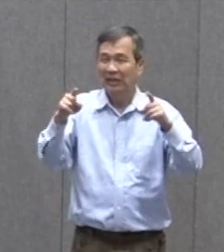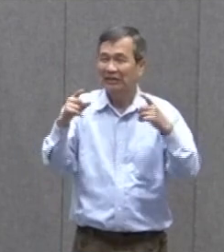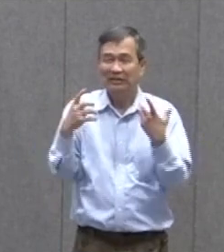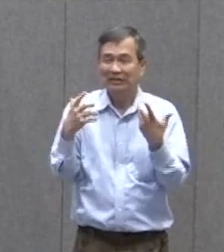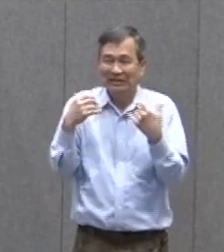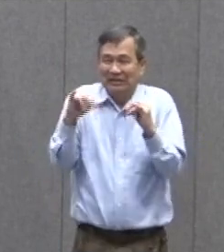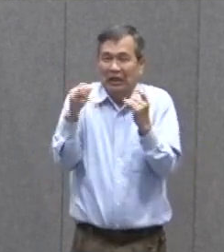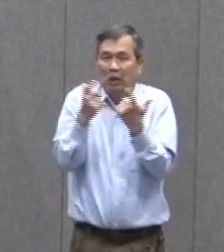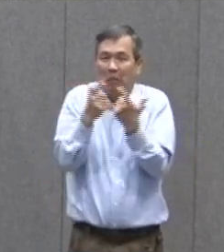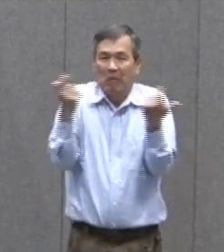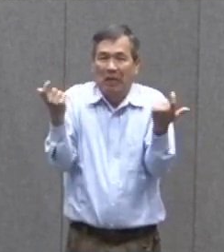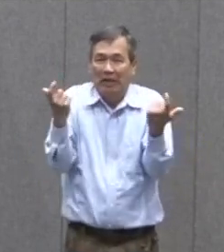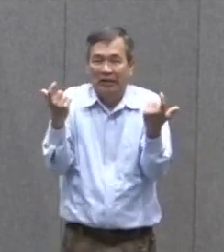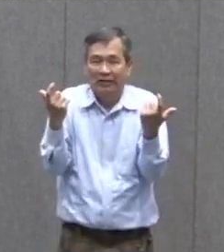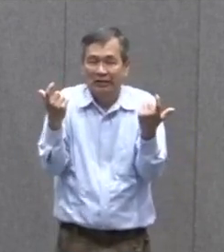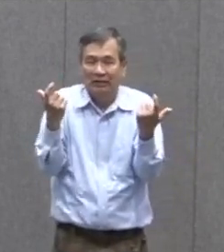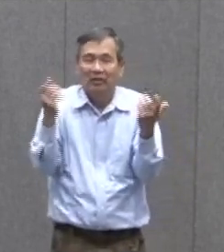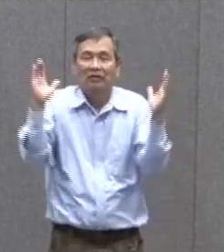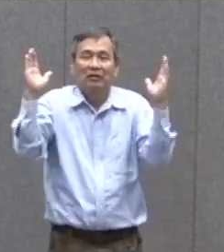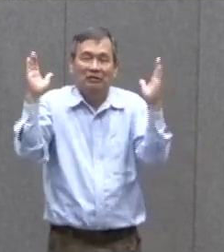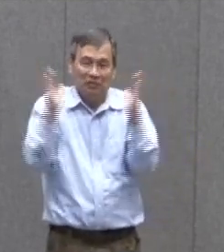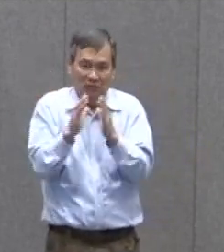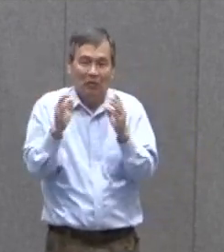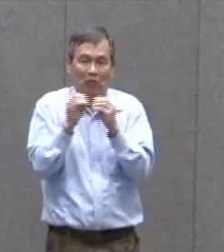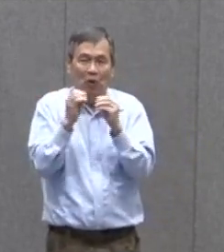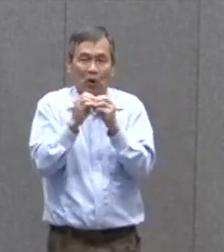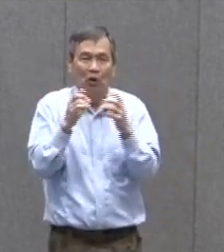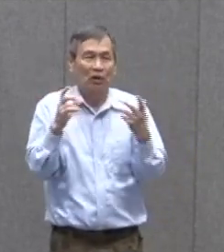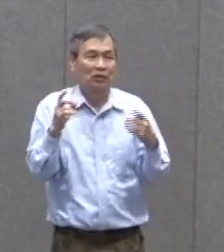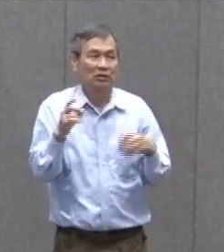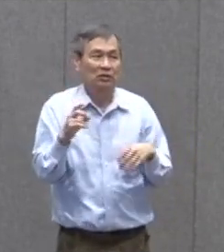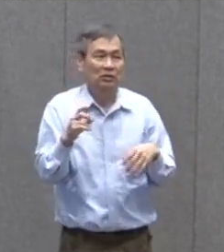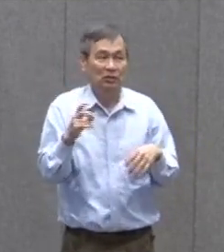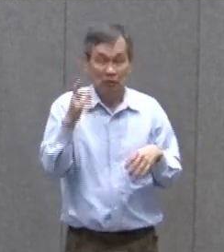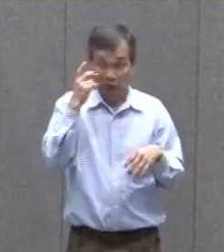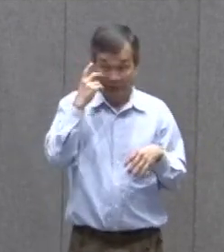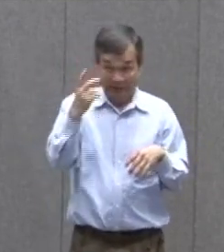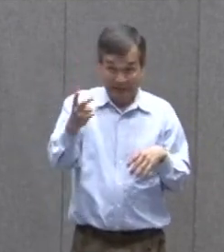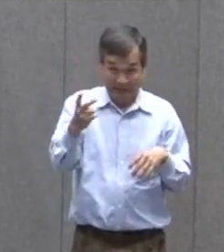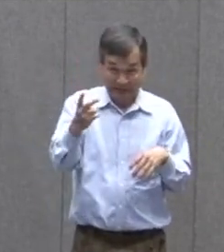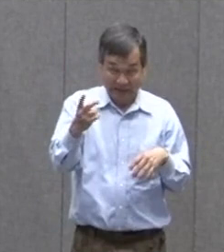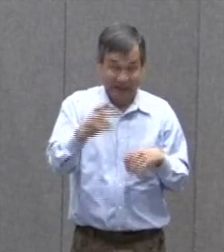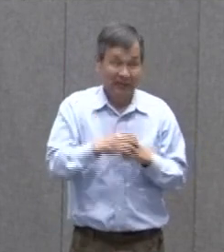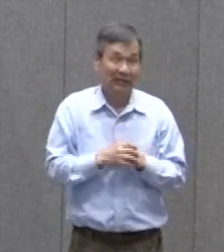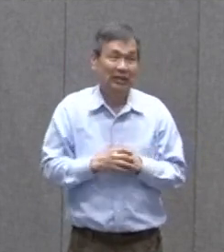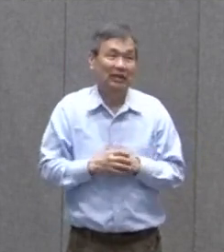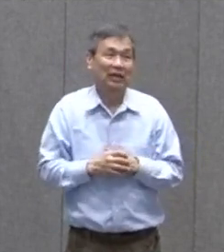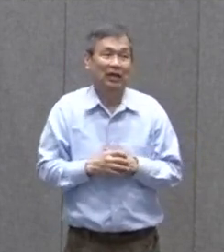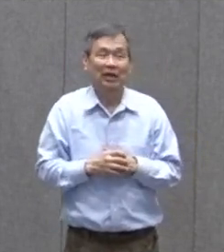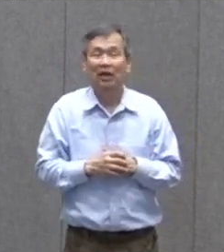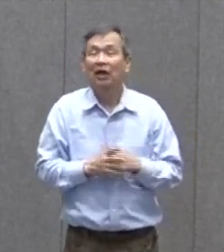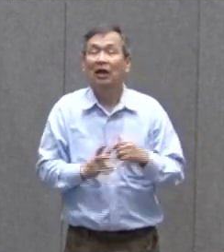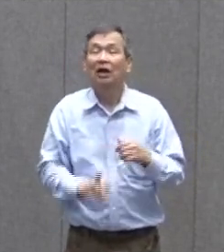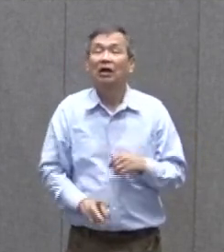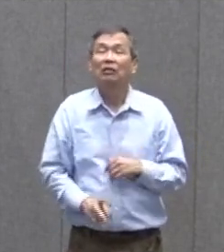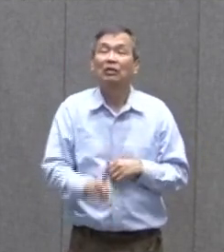So what we're going to do first is cut out the quarters that you see right now. I'm going to cut along the hotdog line